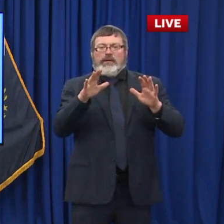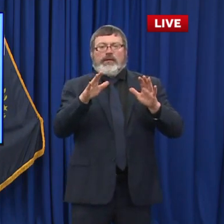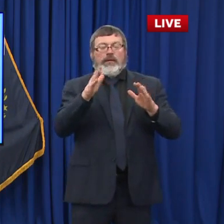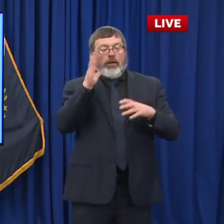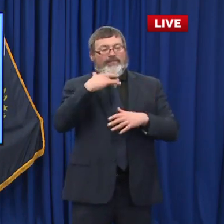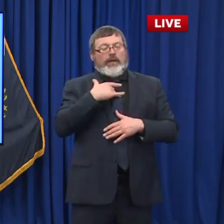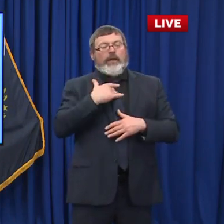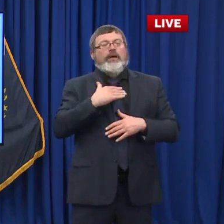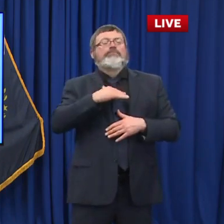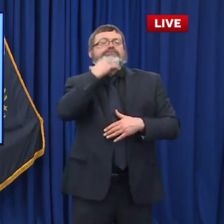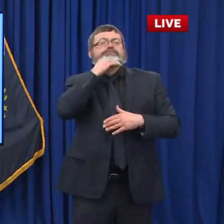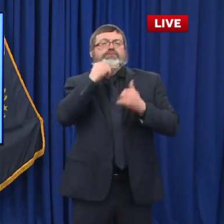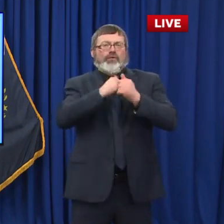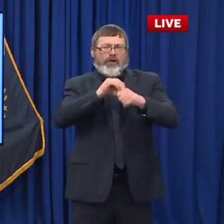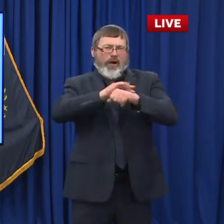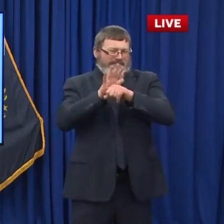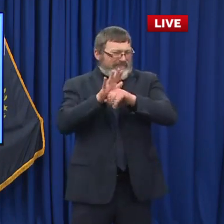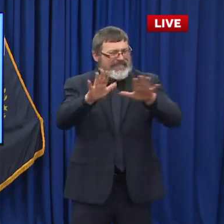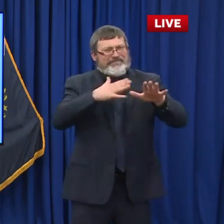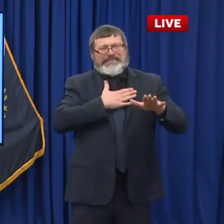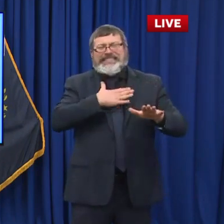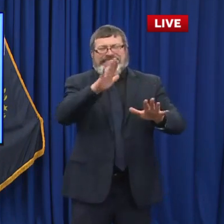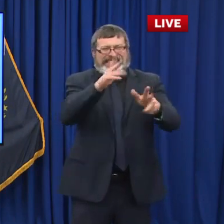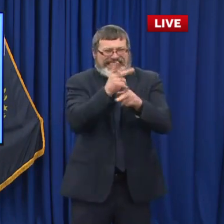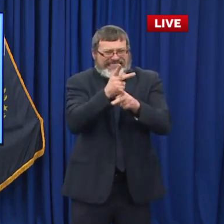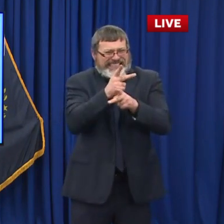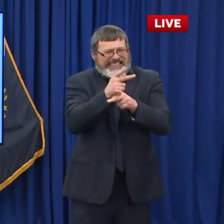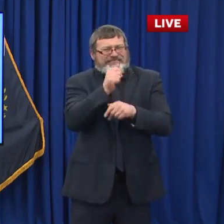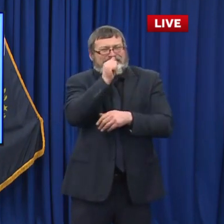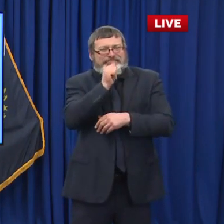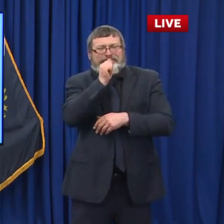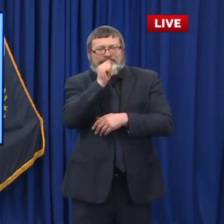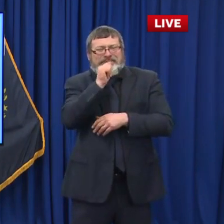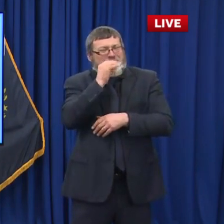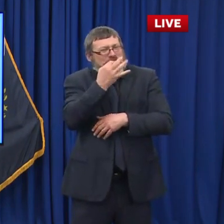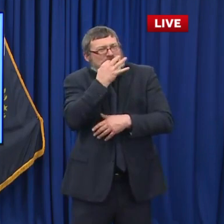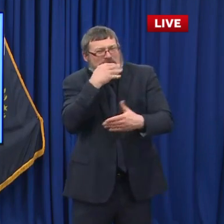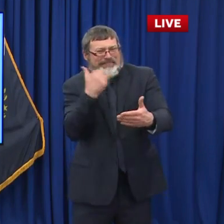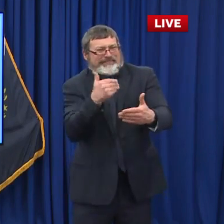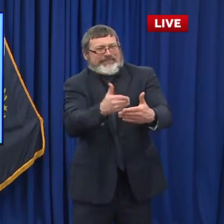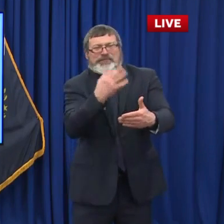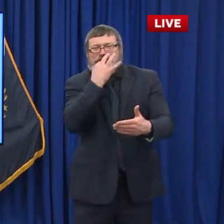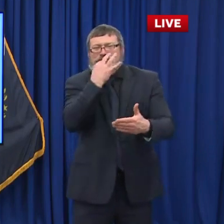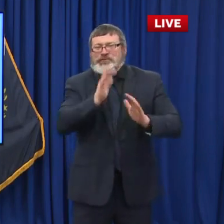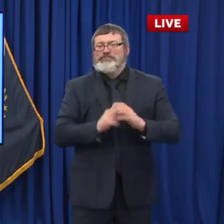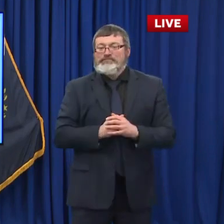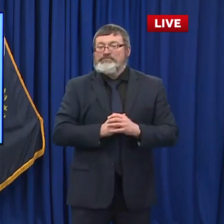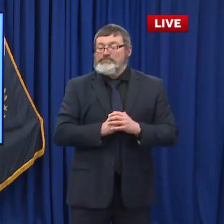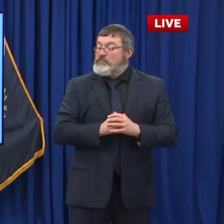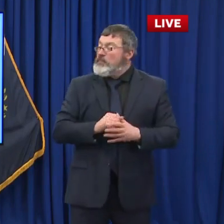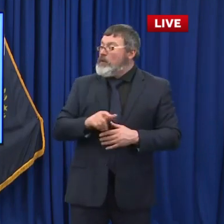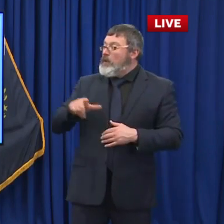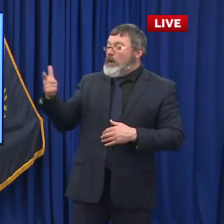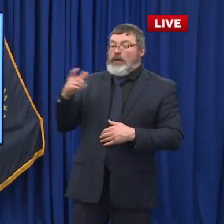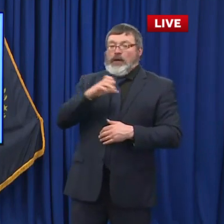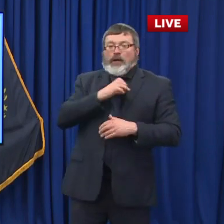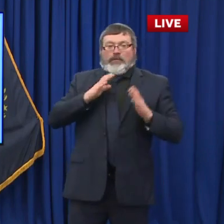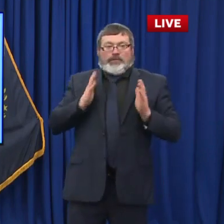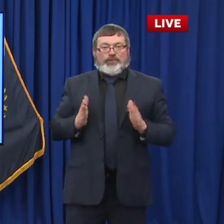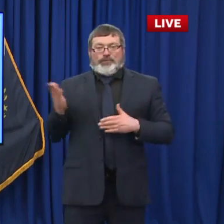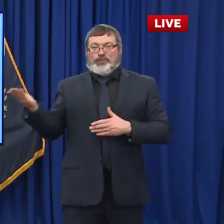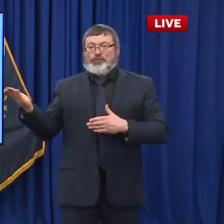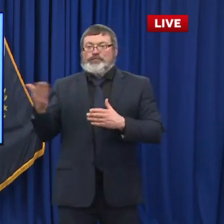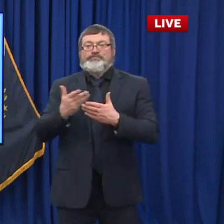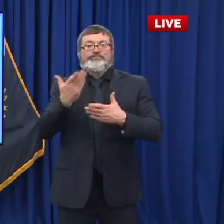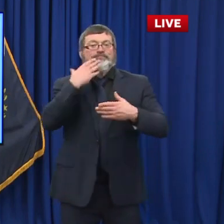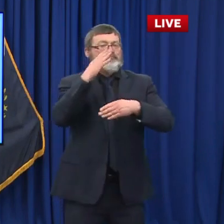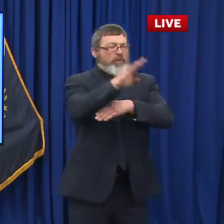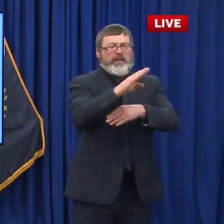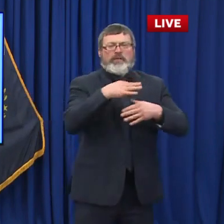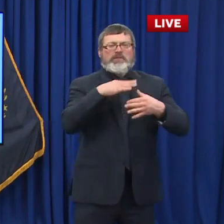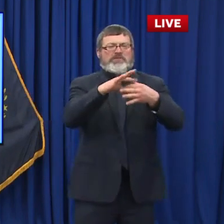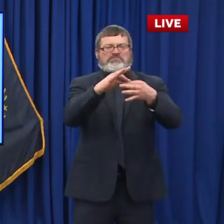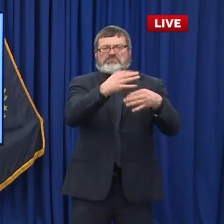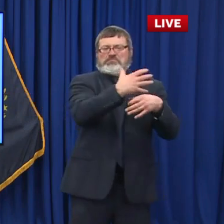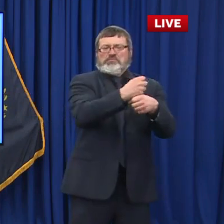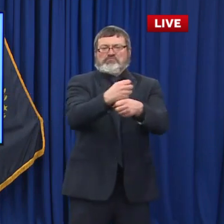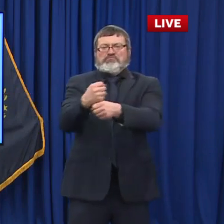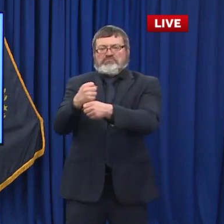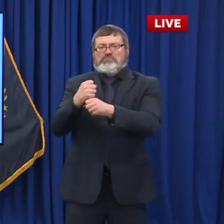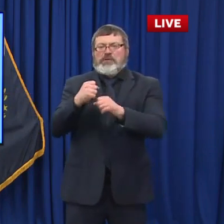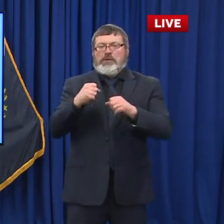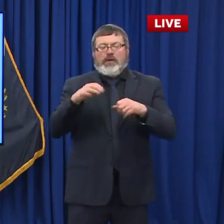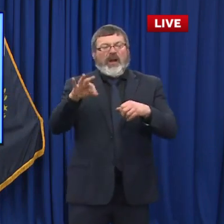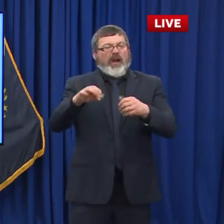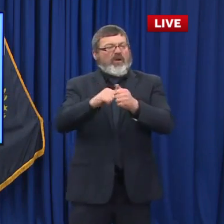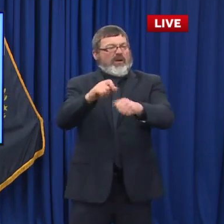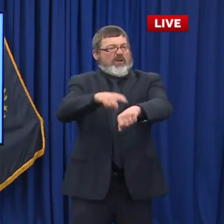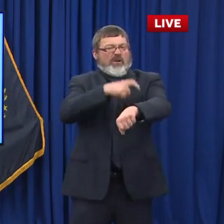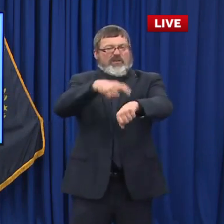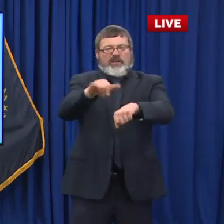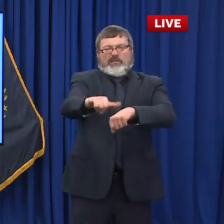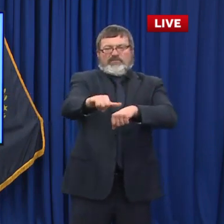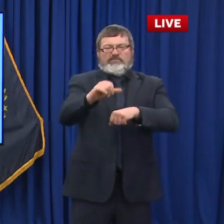WE KNOW PEOPLE ARE GROWING TILED OF THESE PRECAUTIONS THAT WE DON’T WANT YOU TO GIVE UP AND WE WANT TO FINISH STRONG.